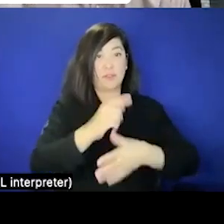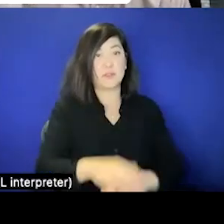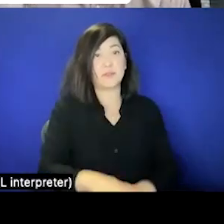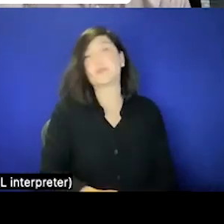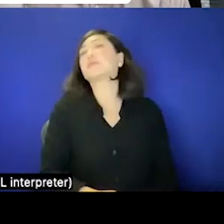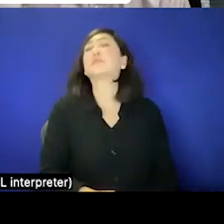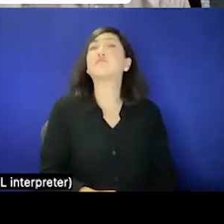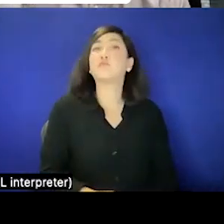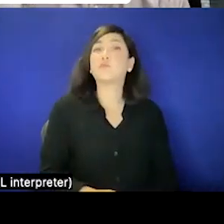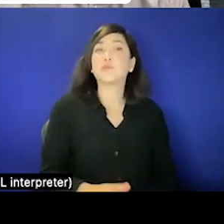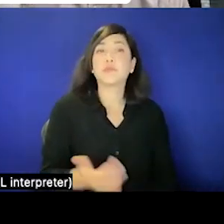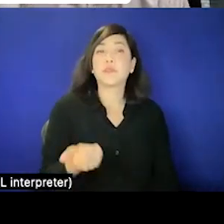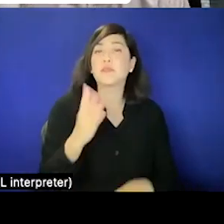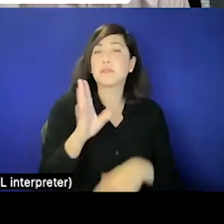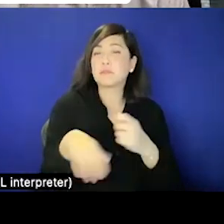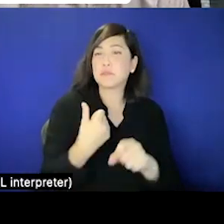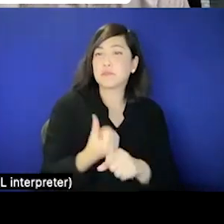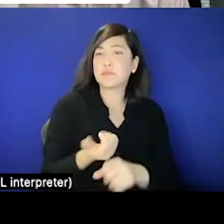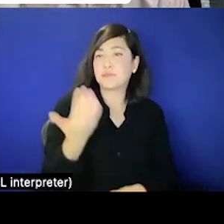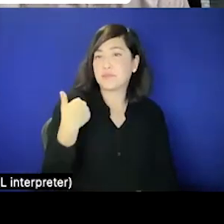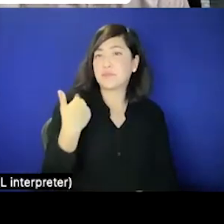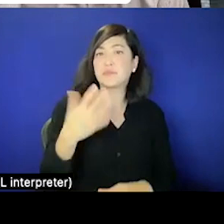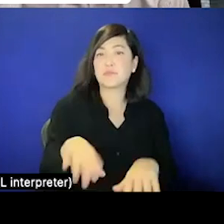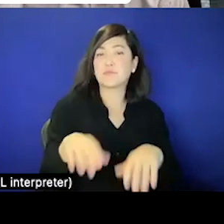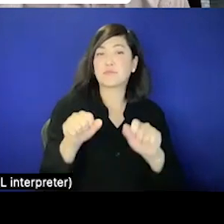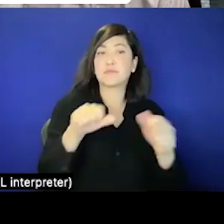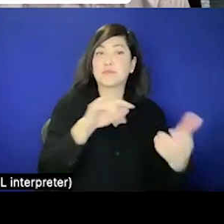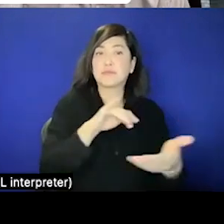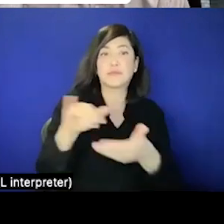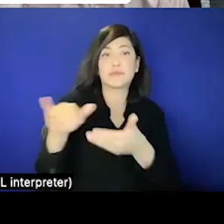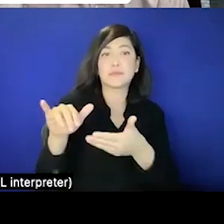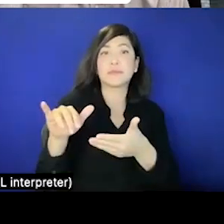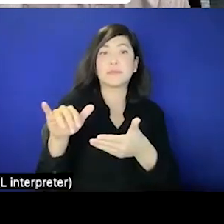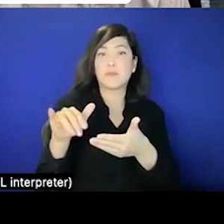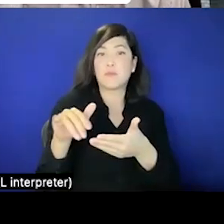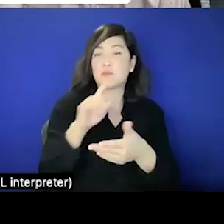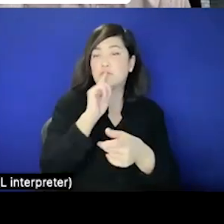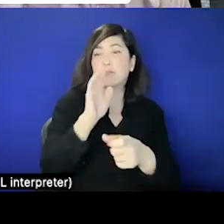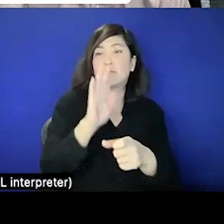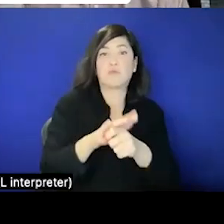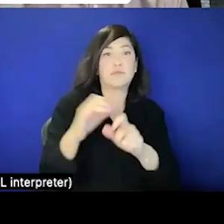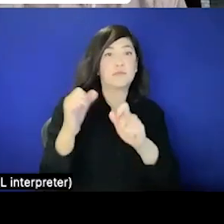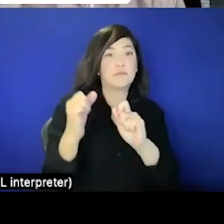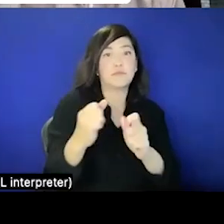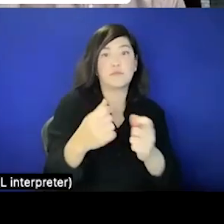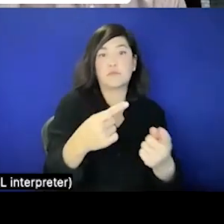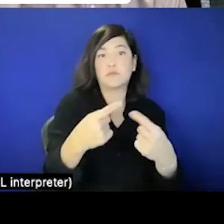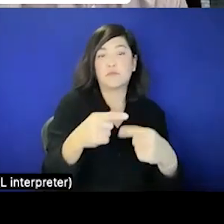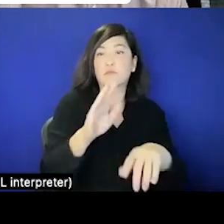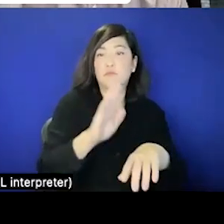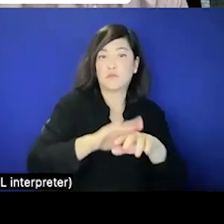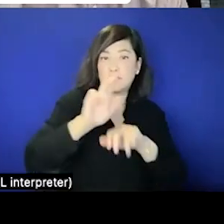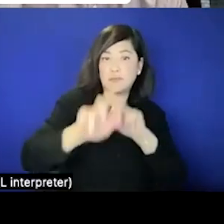that confirmed really strong returns on investment for a variety of different rights management